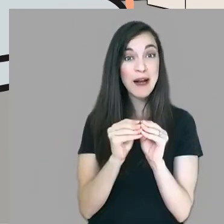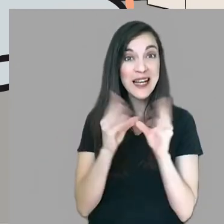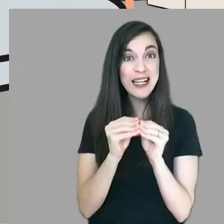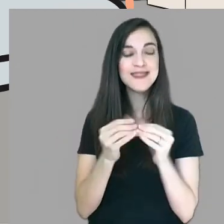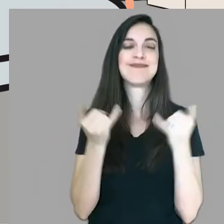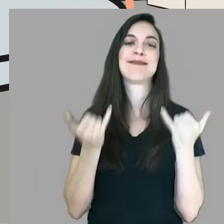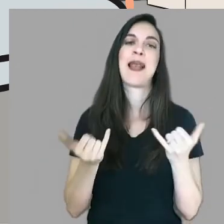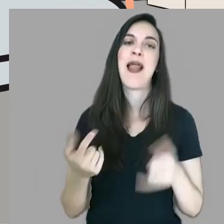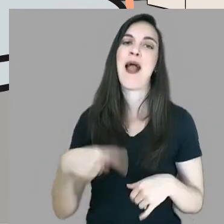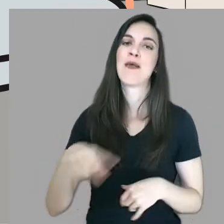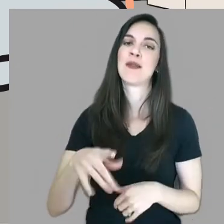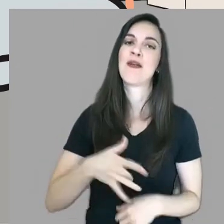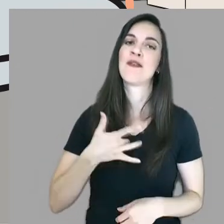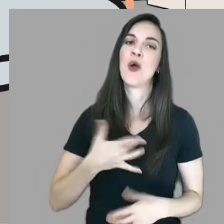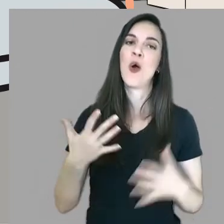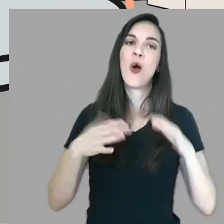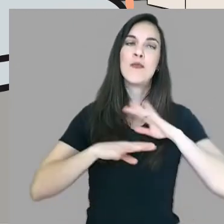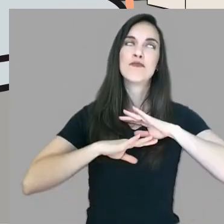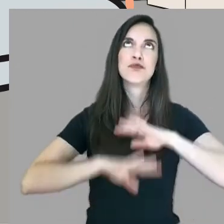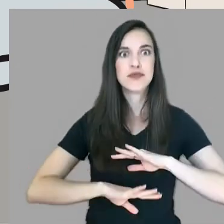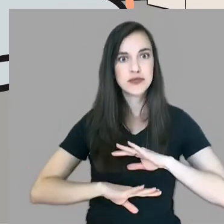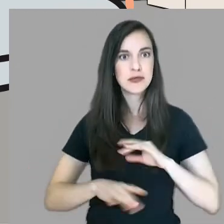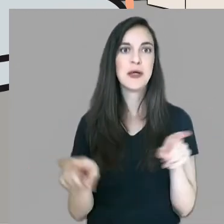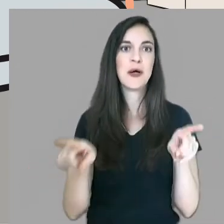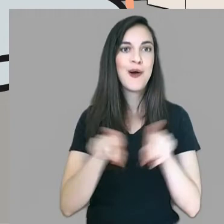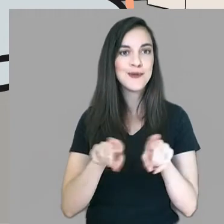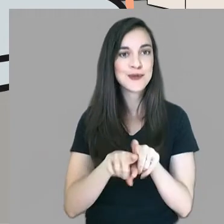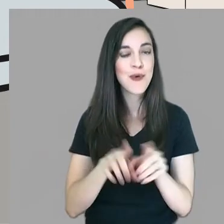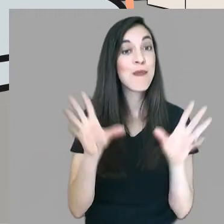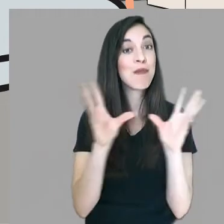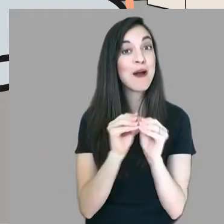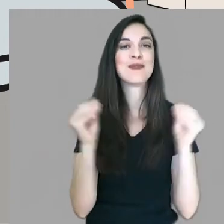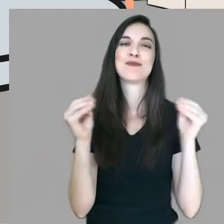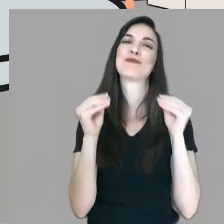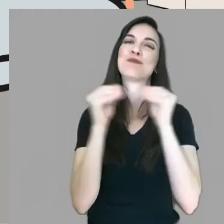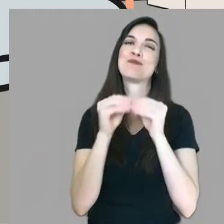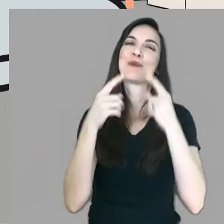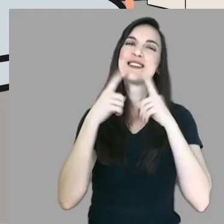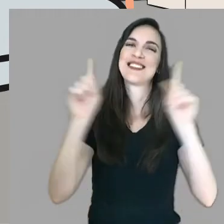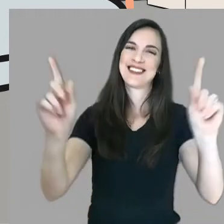less anxious and overall have a more productive and successful meeting for all involved.